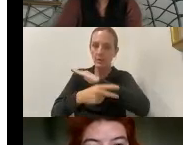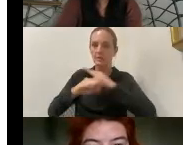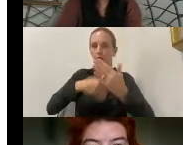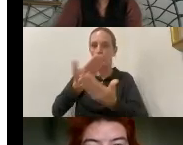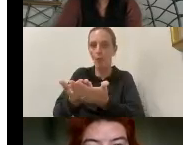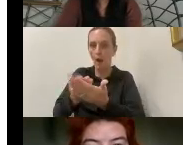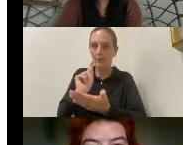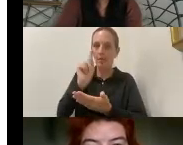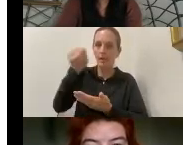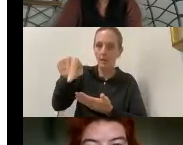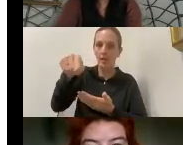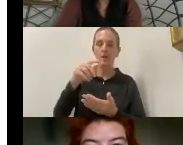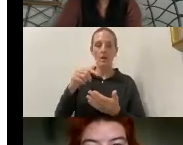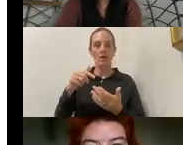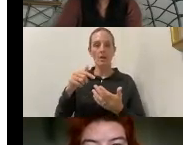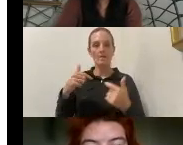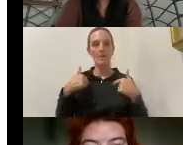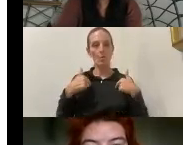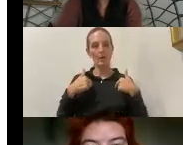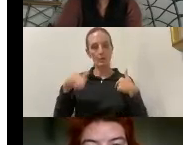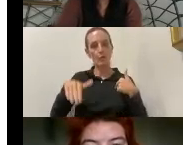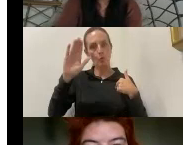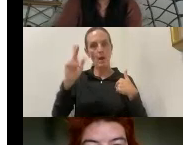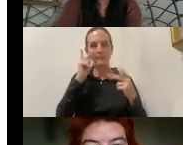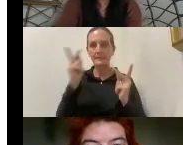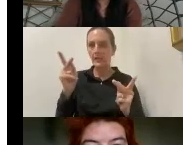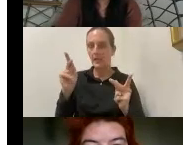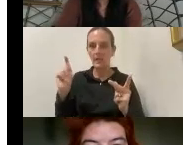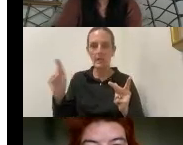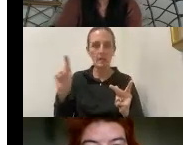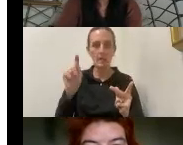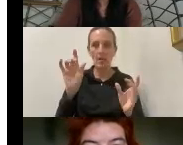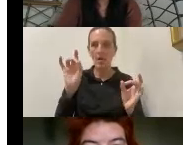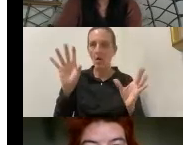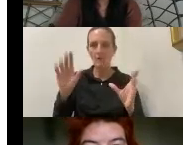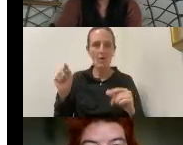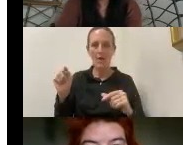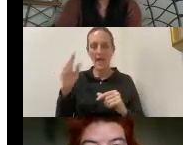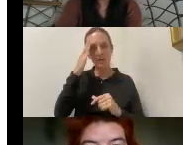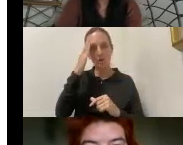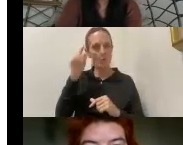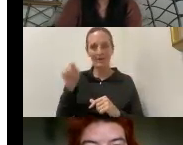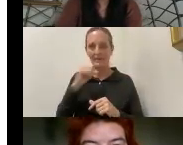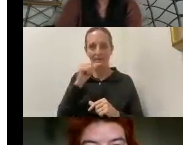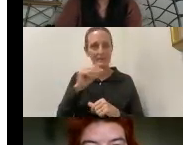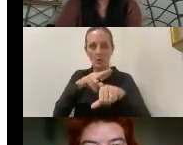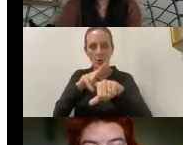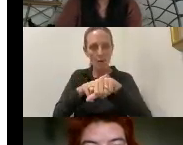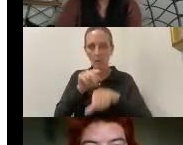We all grew up seeing all these horrific things and knowing that they weren't normal, they weren't okay.